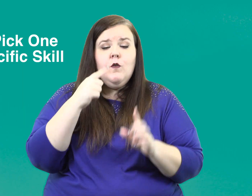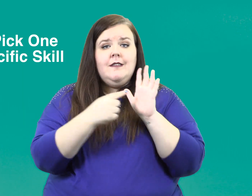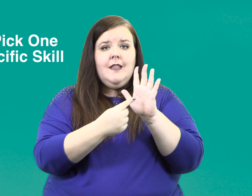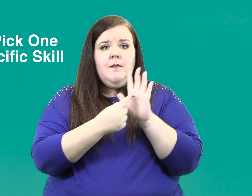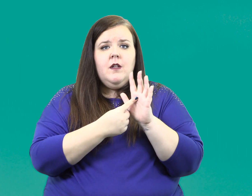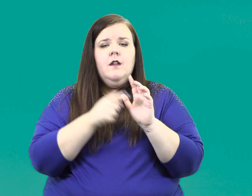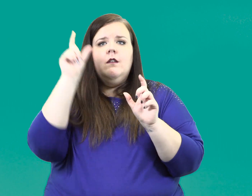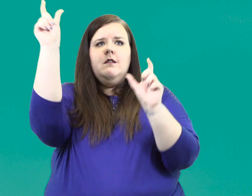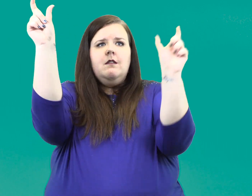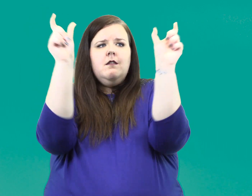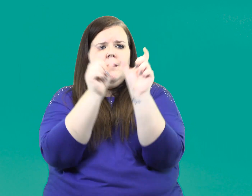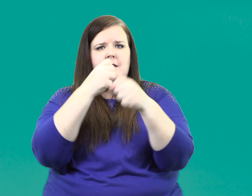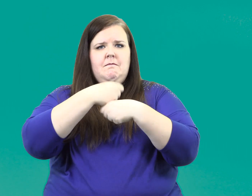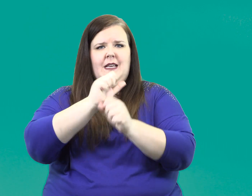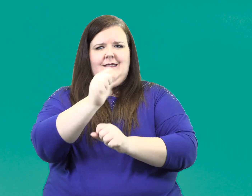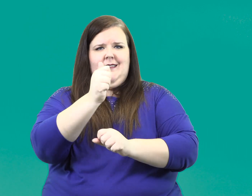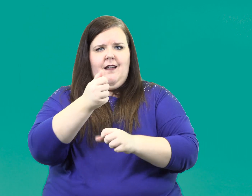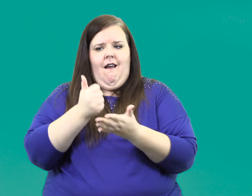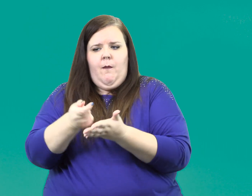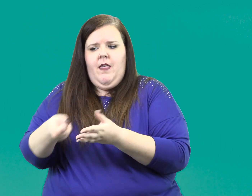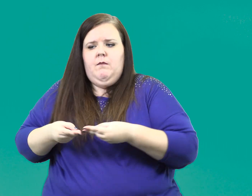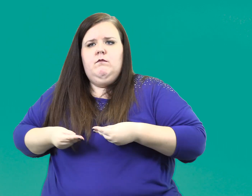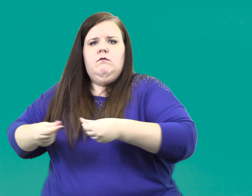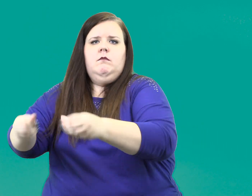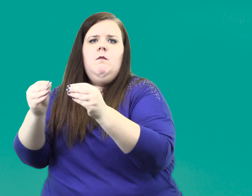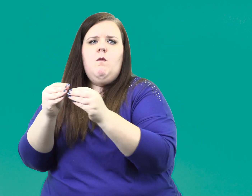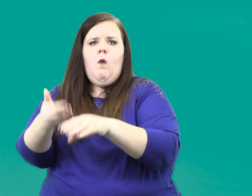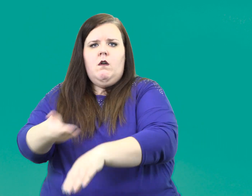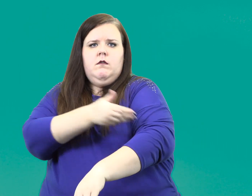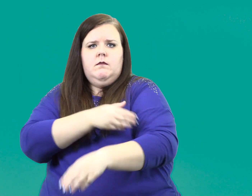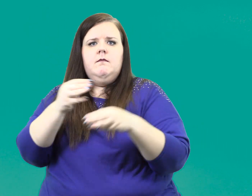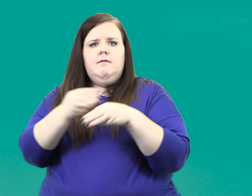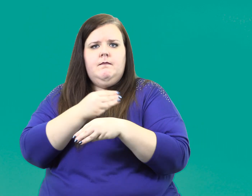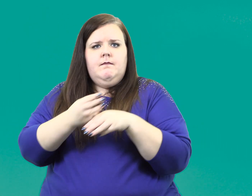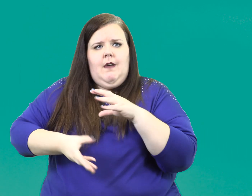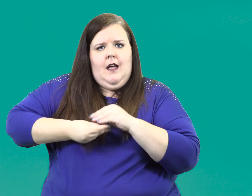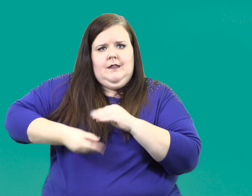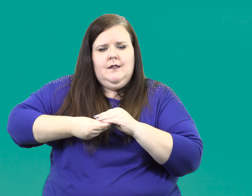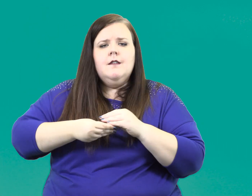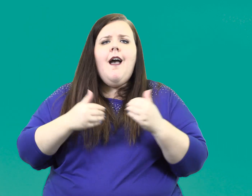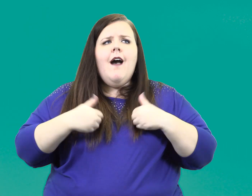For example "Make 10," it will help the student's fluency to improve their math addition skills.